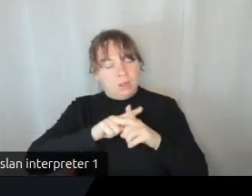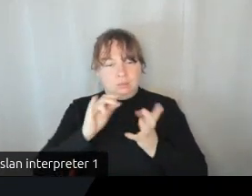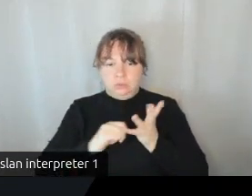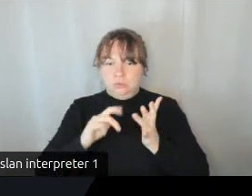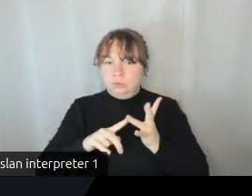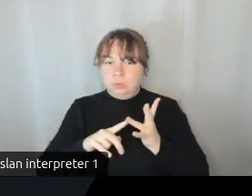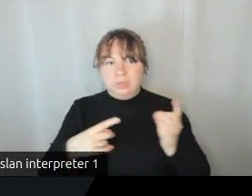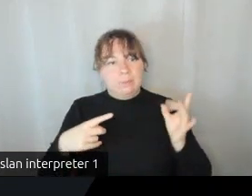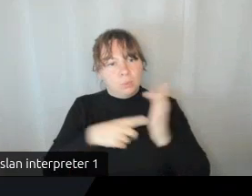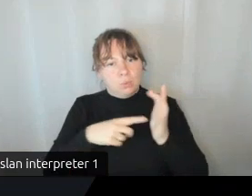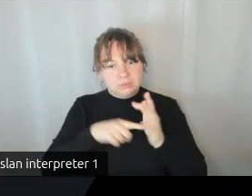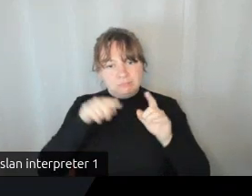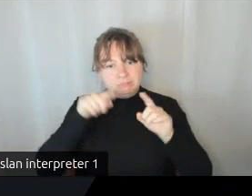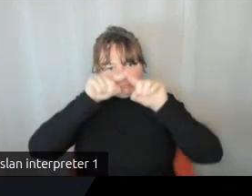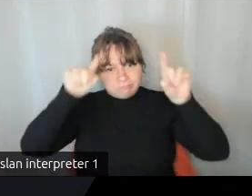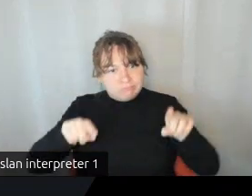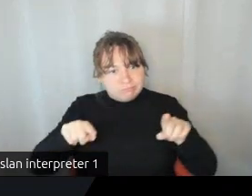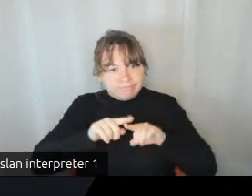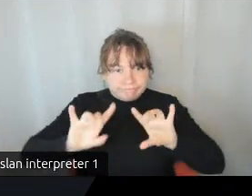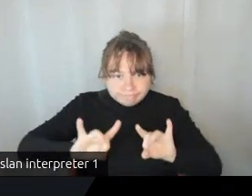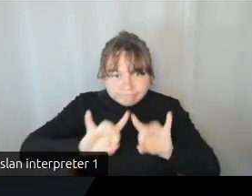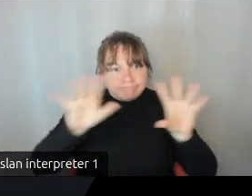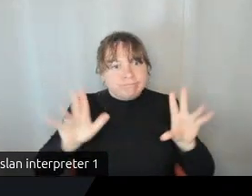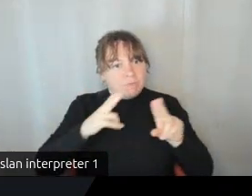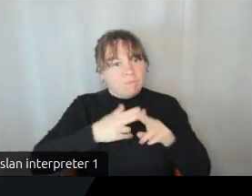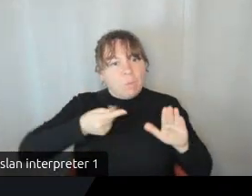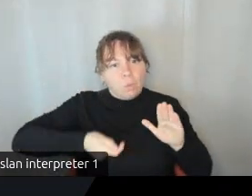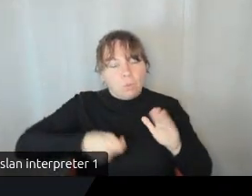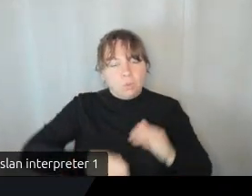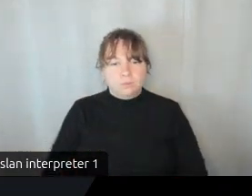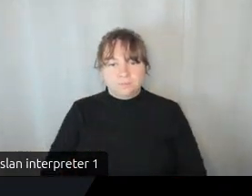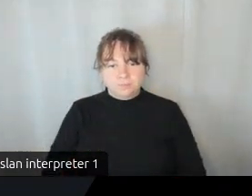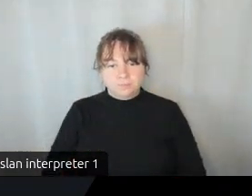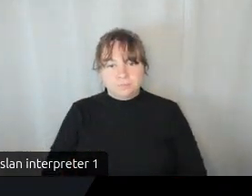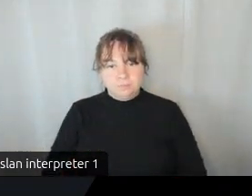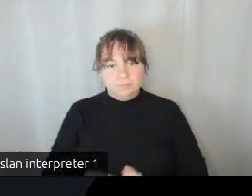should be made. So this is what the front cover looks like. Um it looks very similar to form DV1